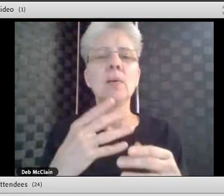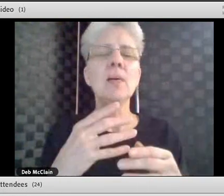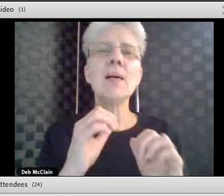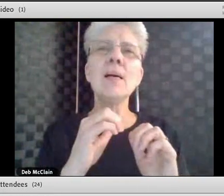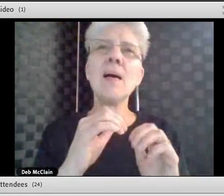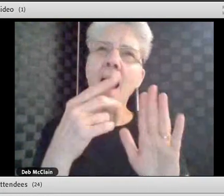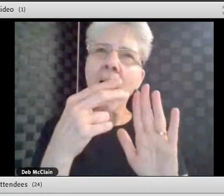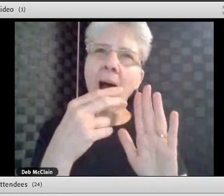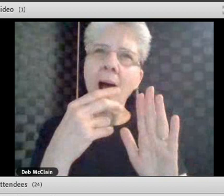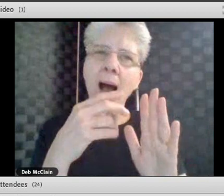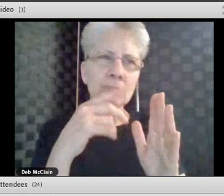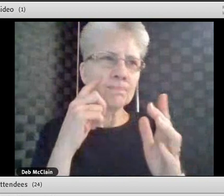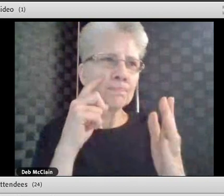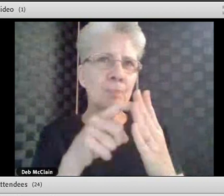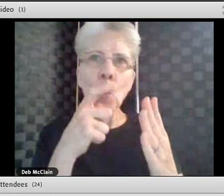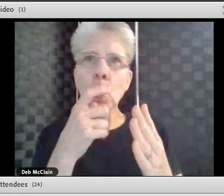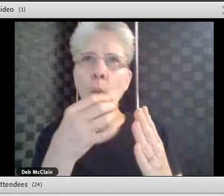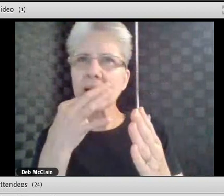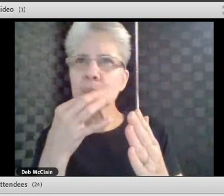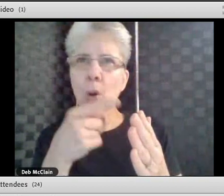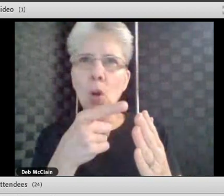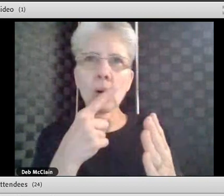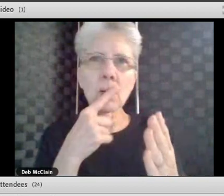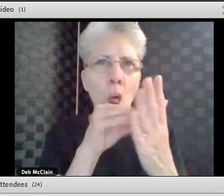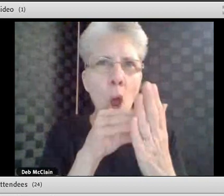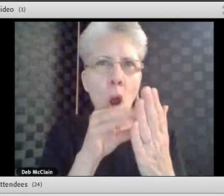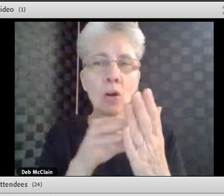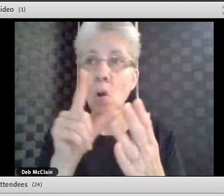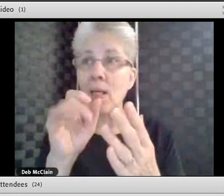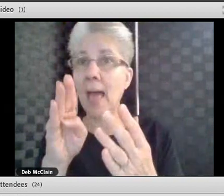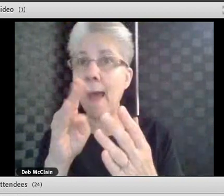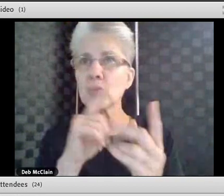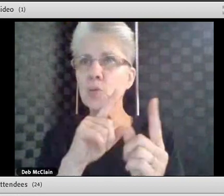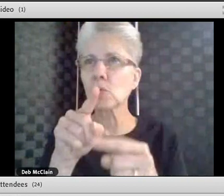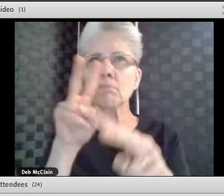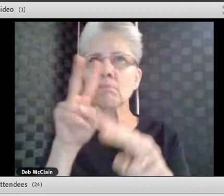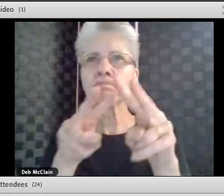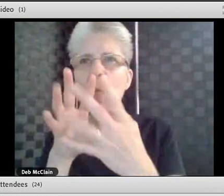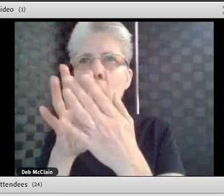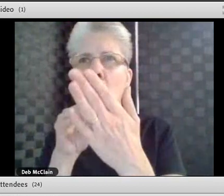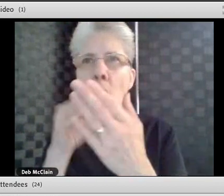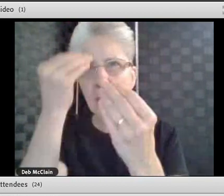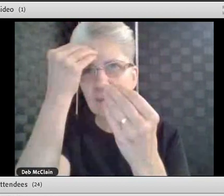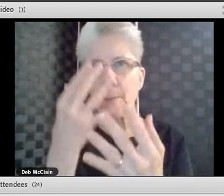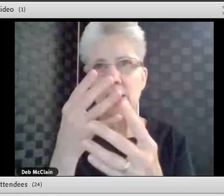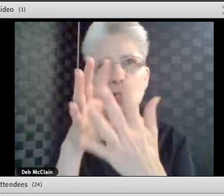which when I started, I didn't, is to identify experts that are near you or labs that are near you that you can go